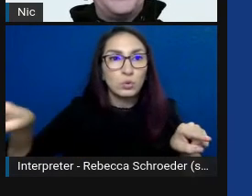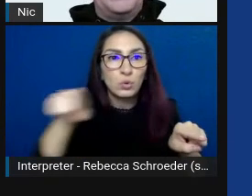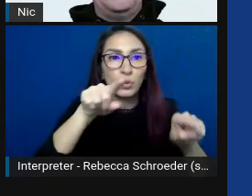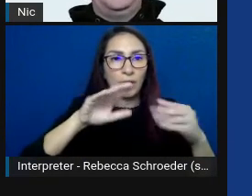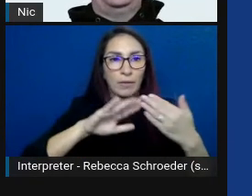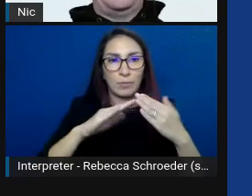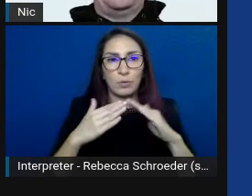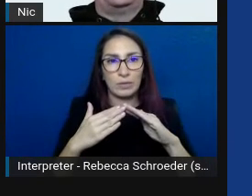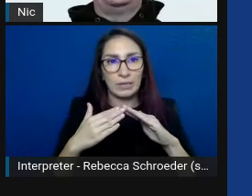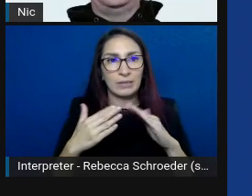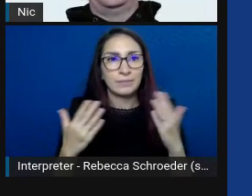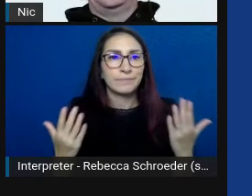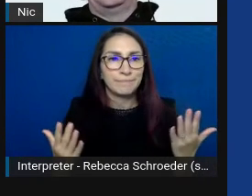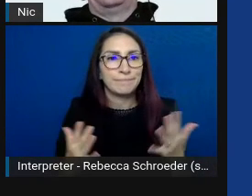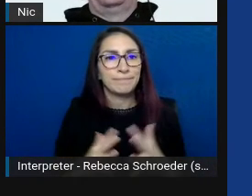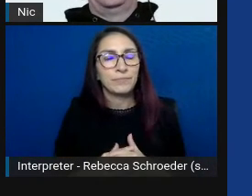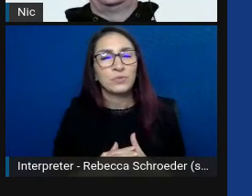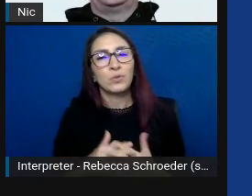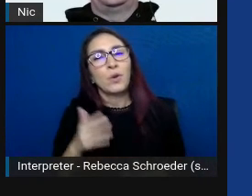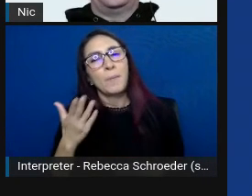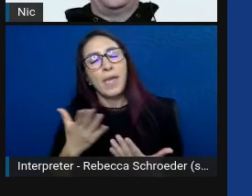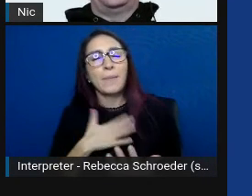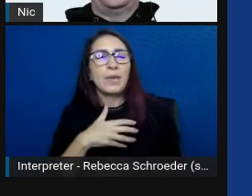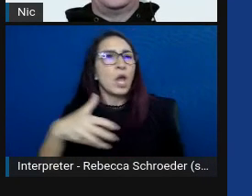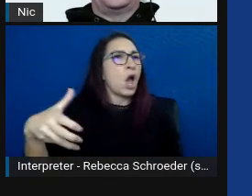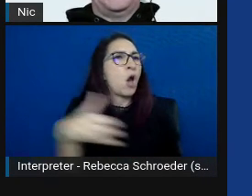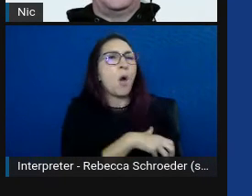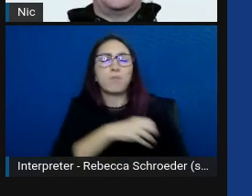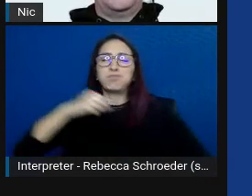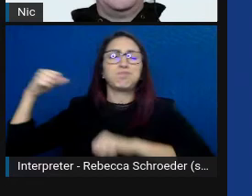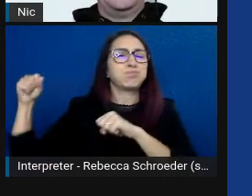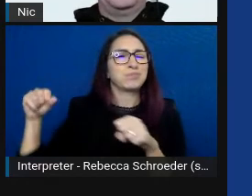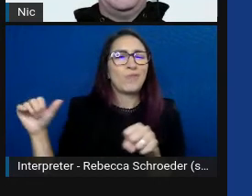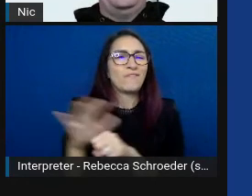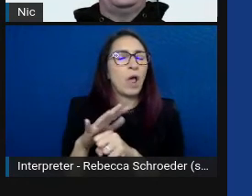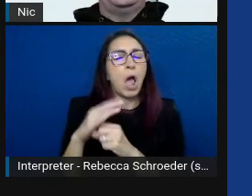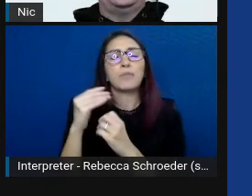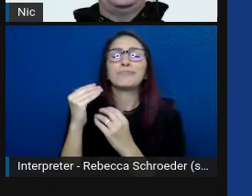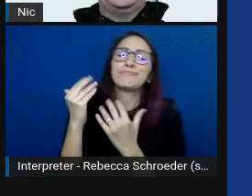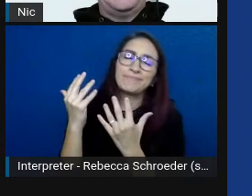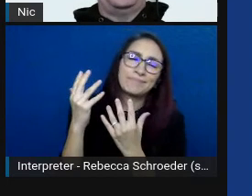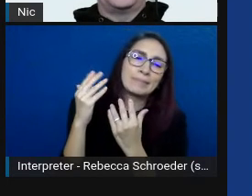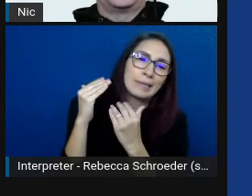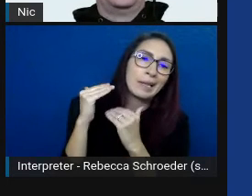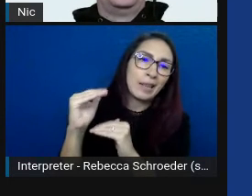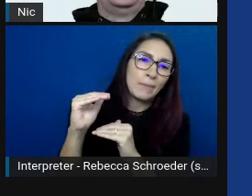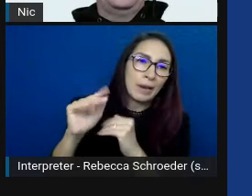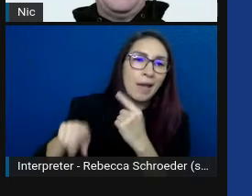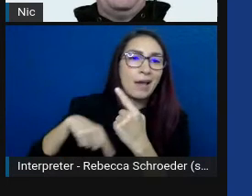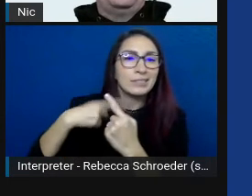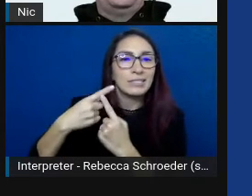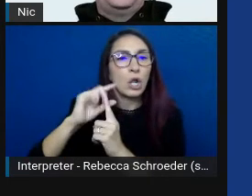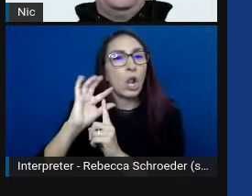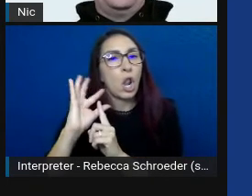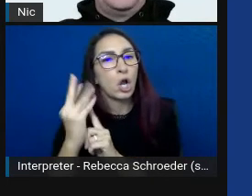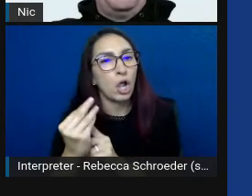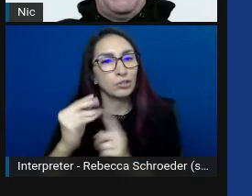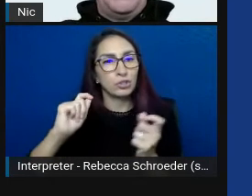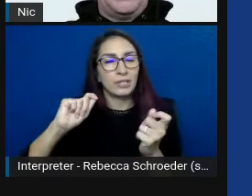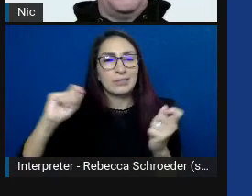Maybe your power will be limited until the culture is changed, but every little bit helps. You have to shift that paradigm.